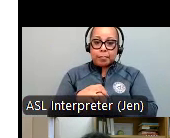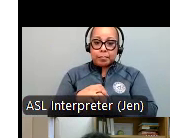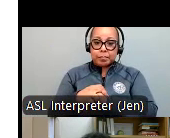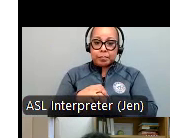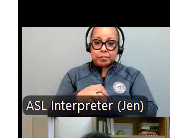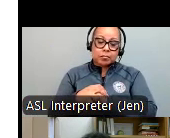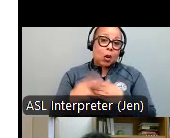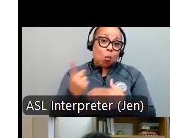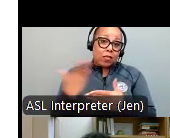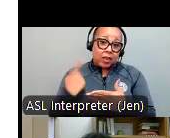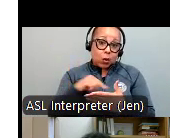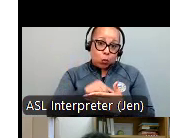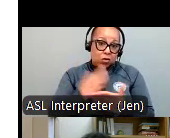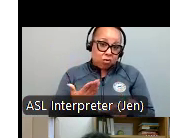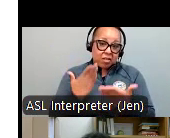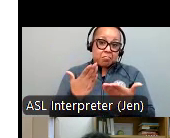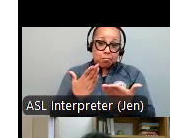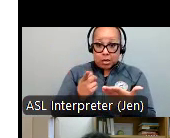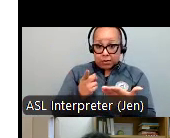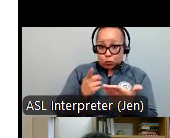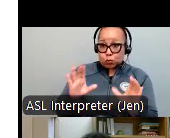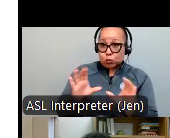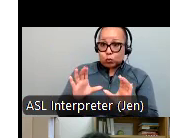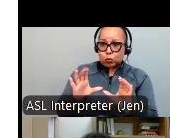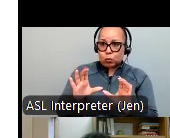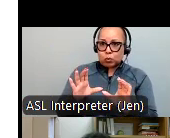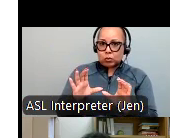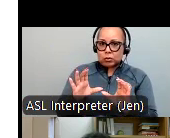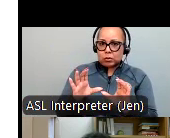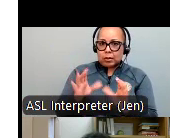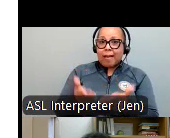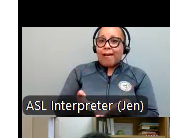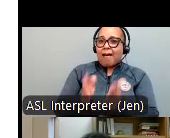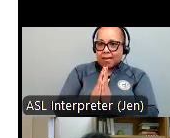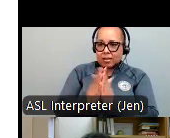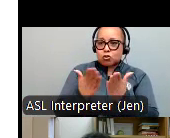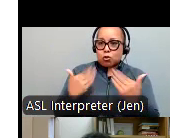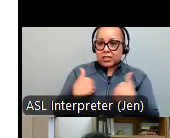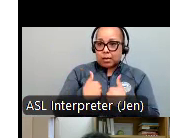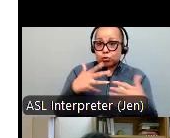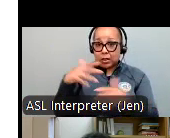One thing we do recommend that is if you do ask a service animal to leave, that you do follow up